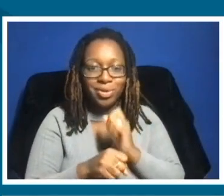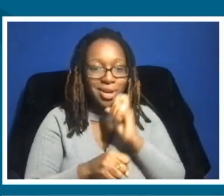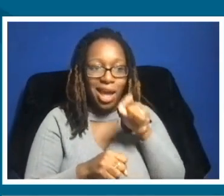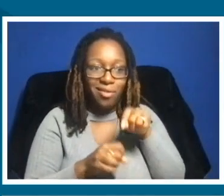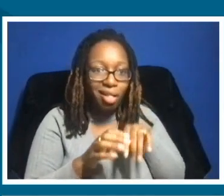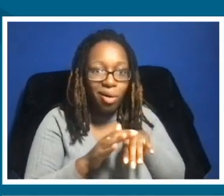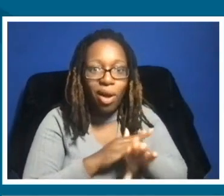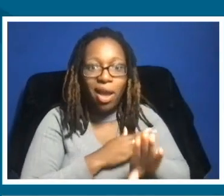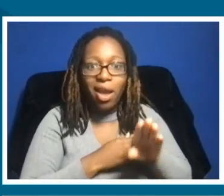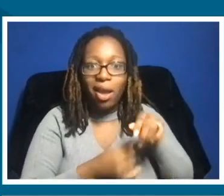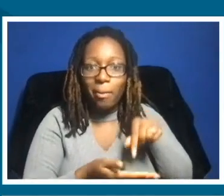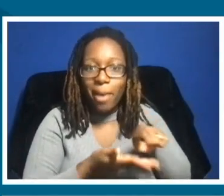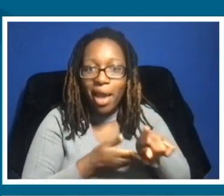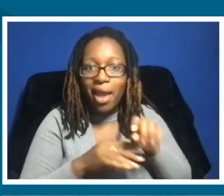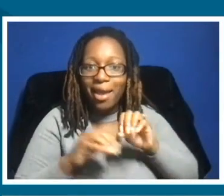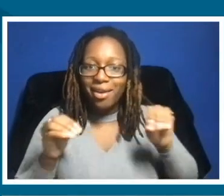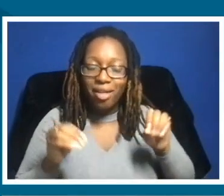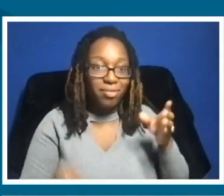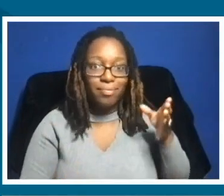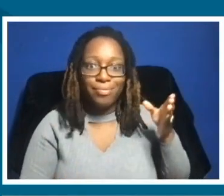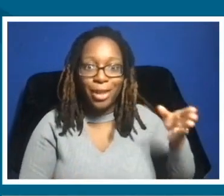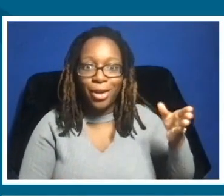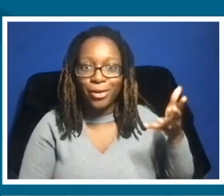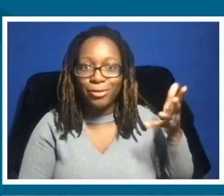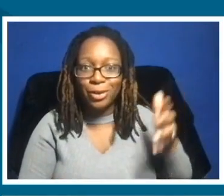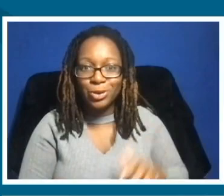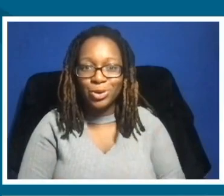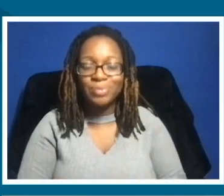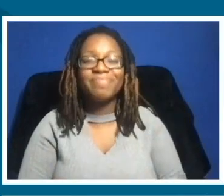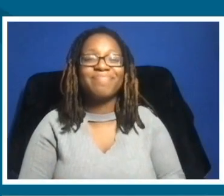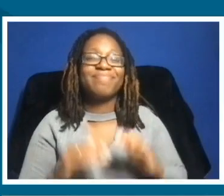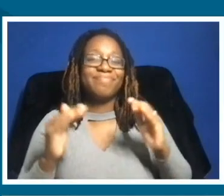anywhere all right next slide